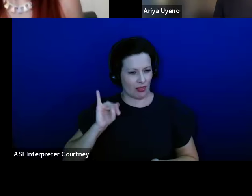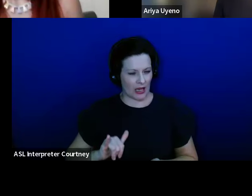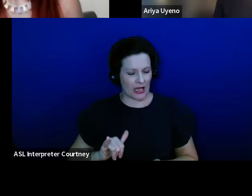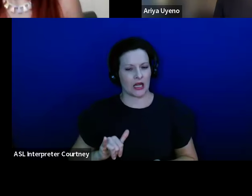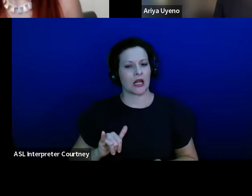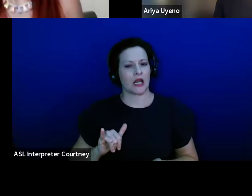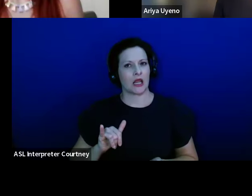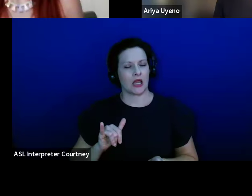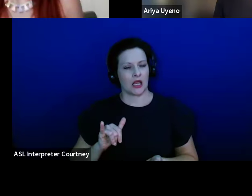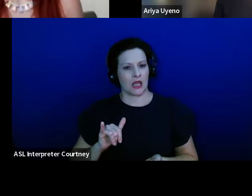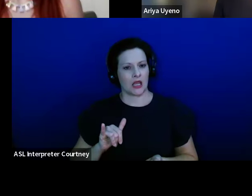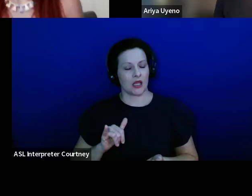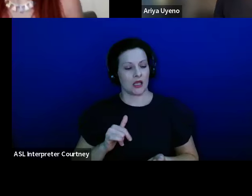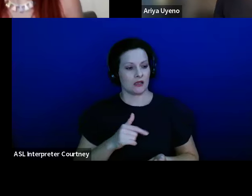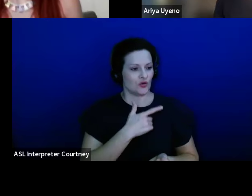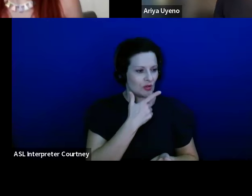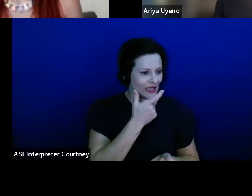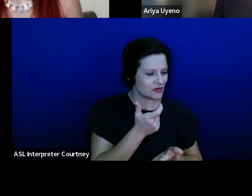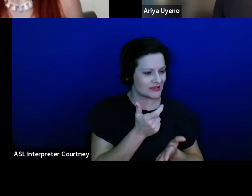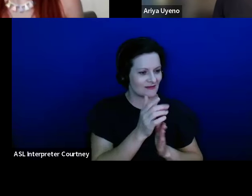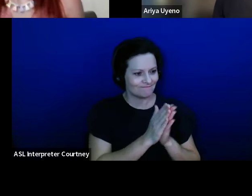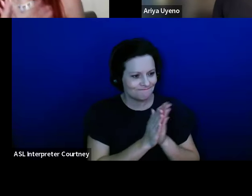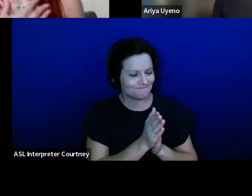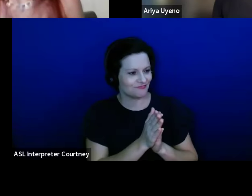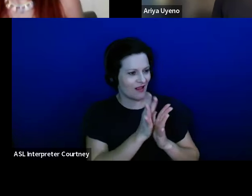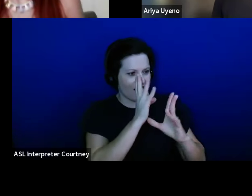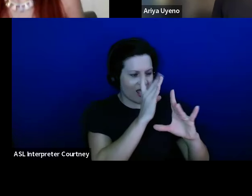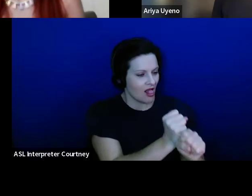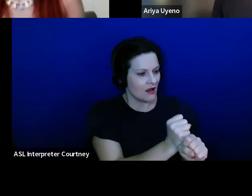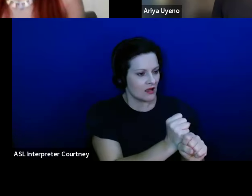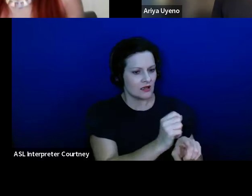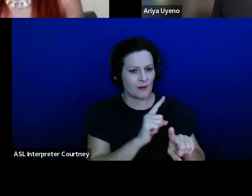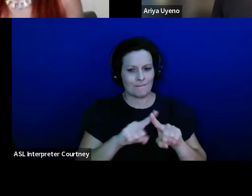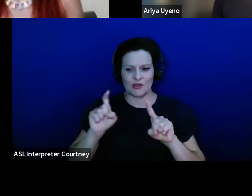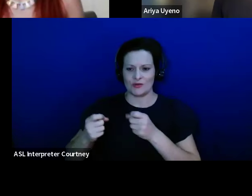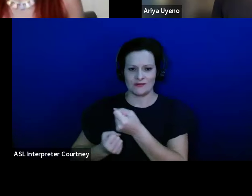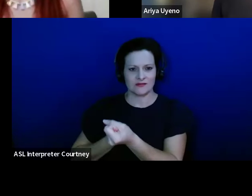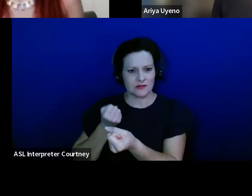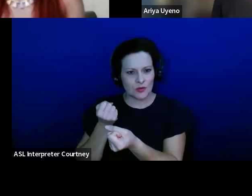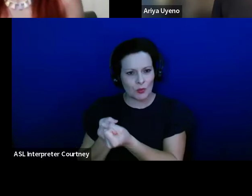between your passion and your interest and your calling and needing to support sometimes your own